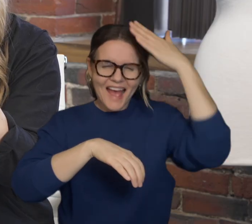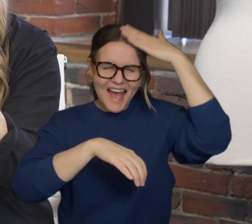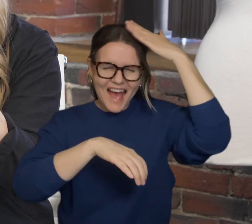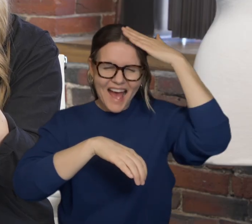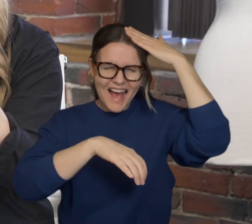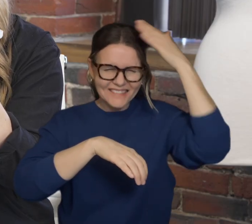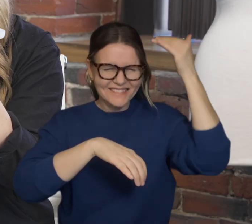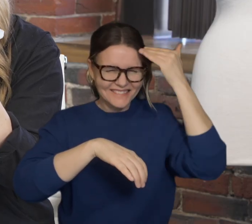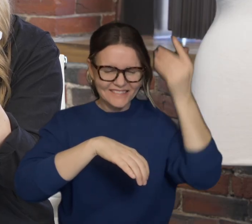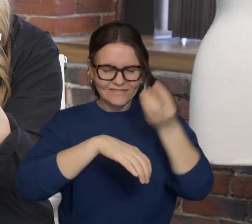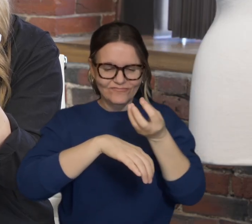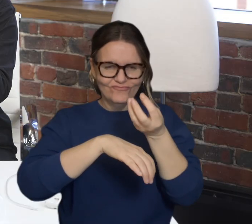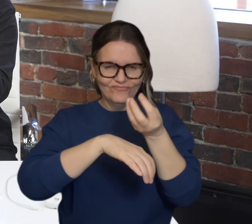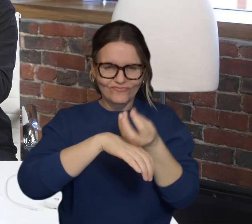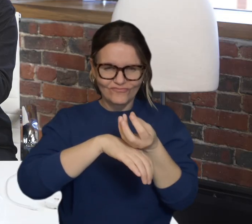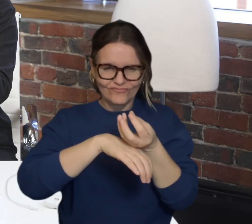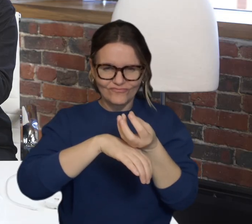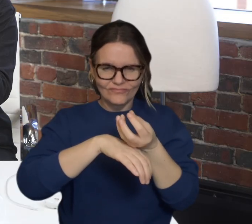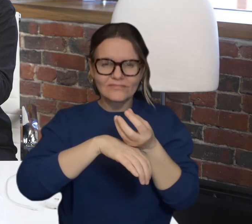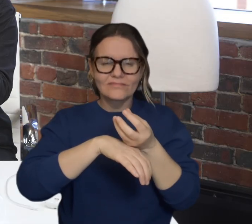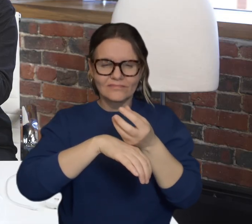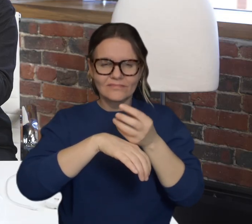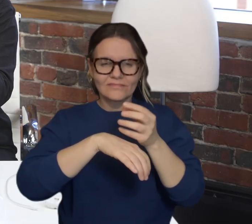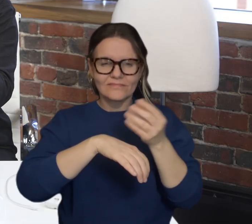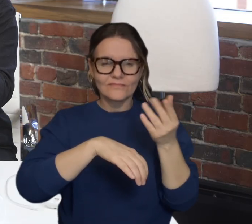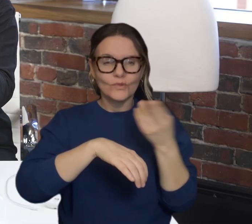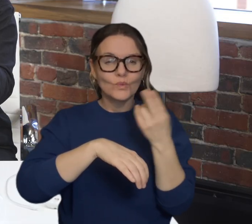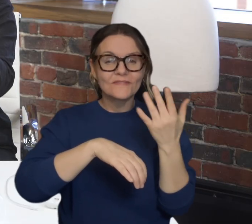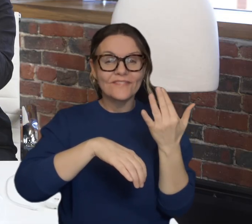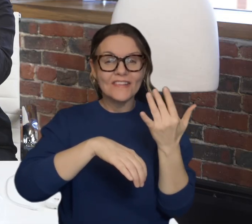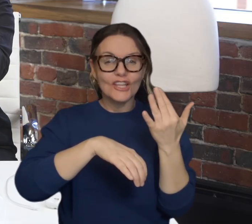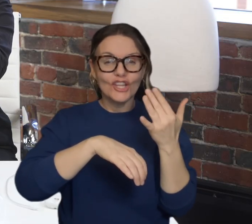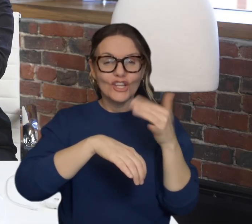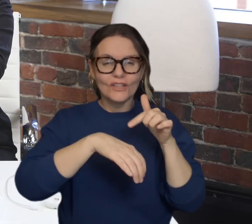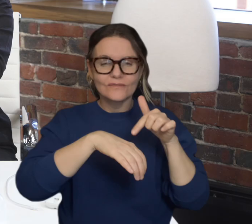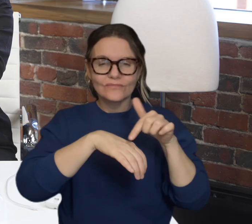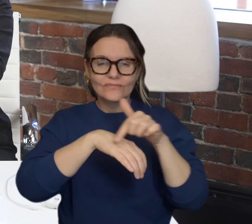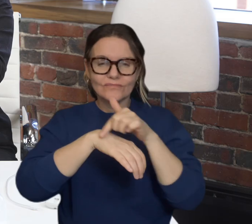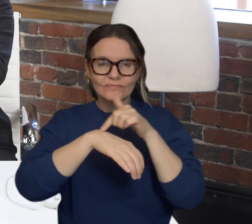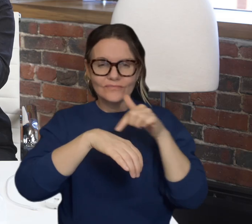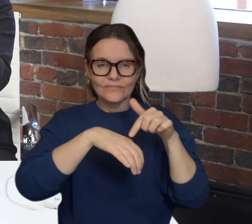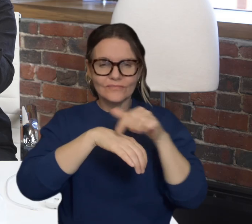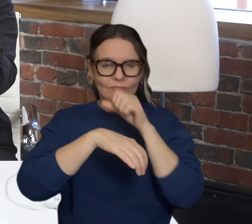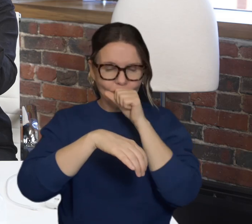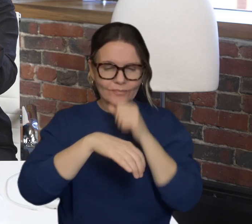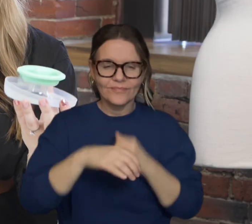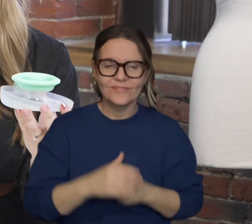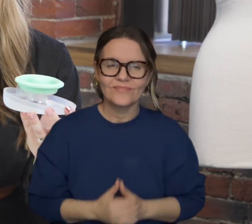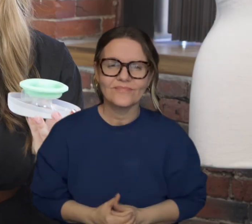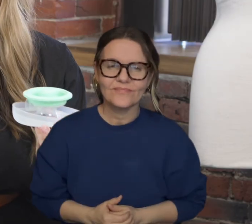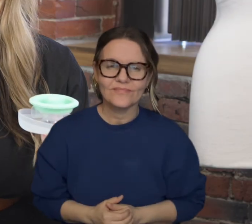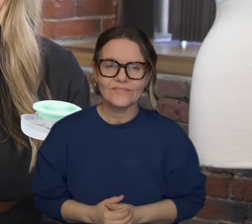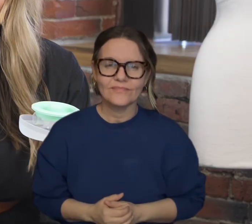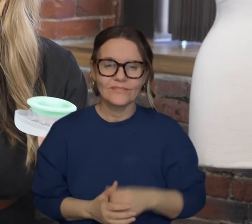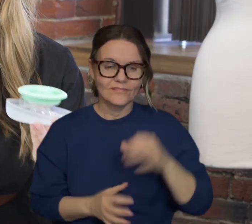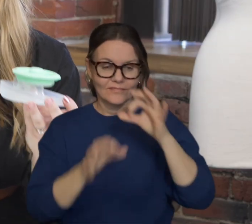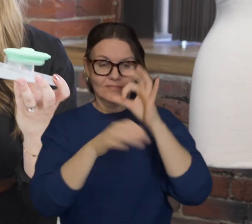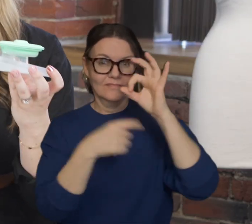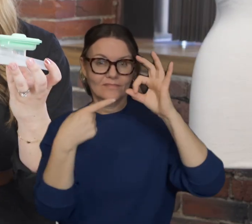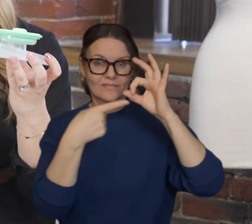you're going to use your fingers to rub around the edge to create a seal next you're going to attach